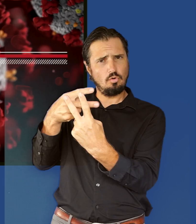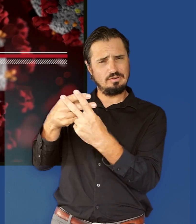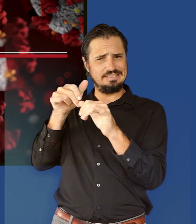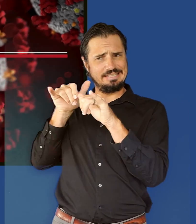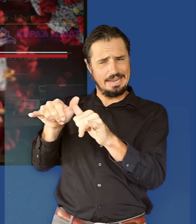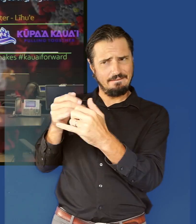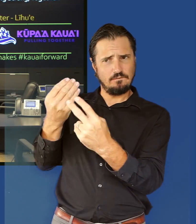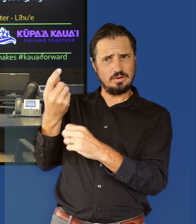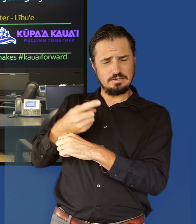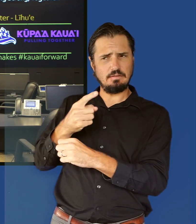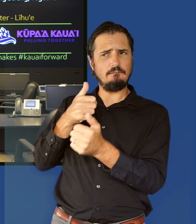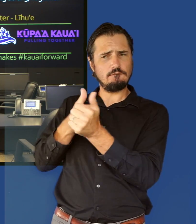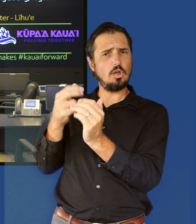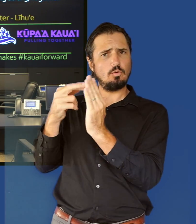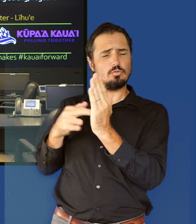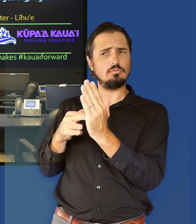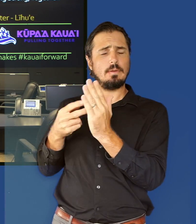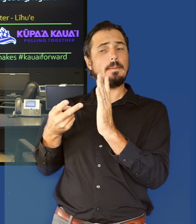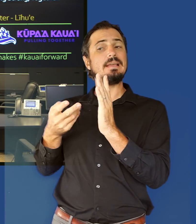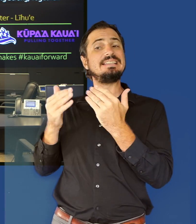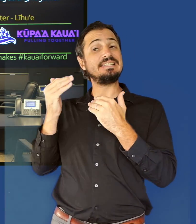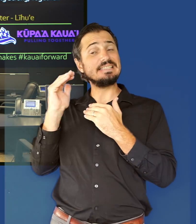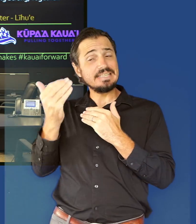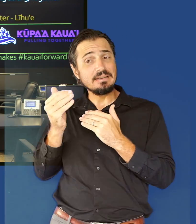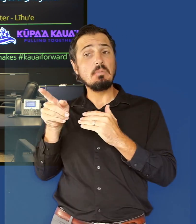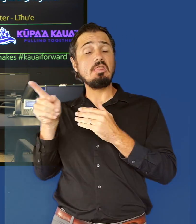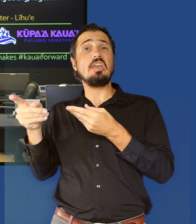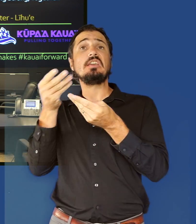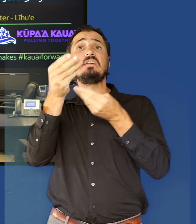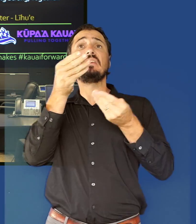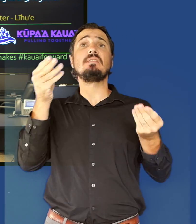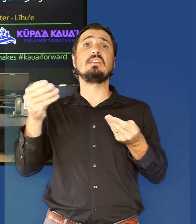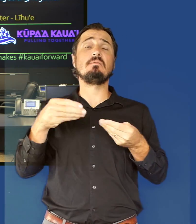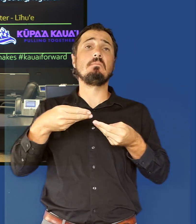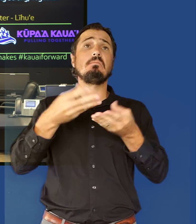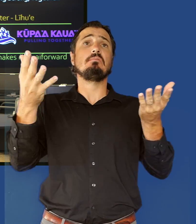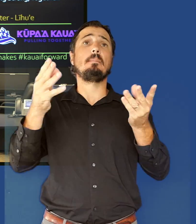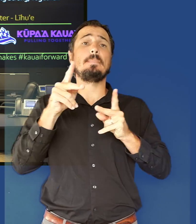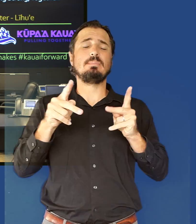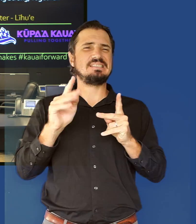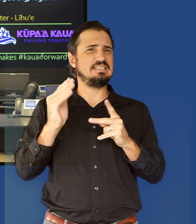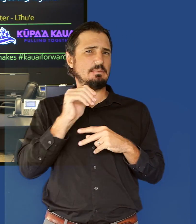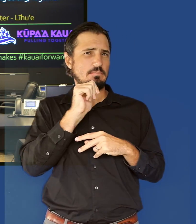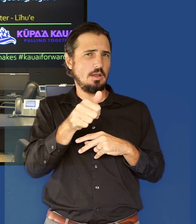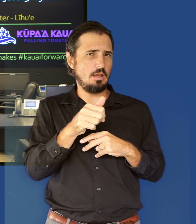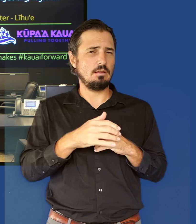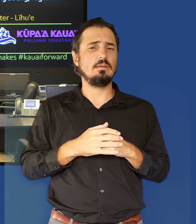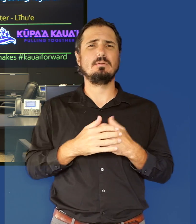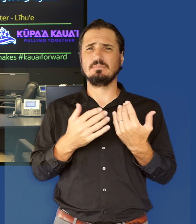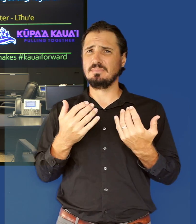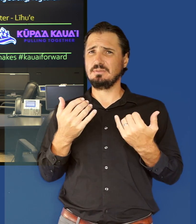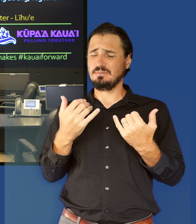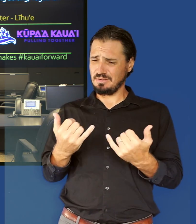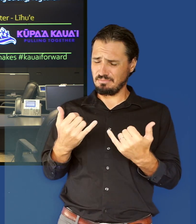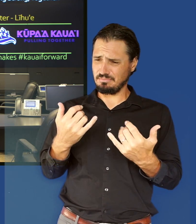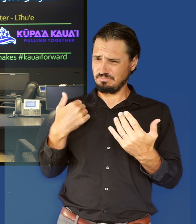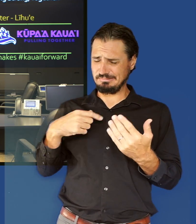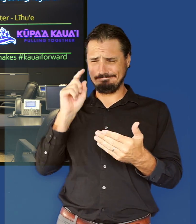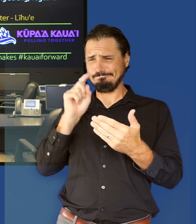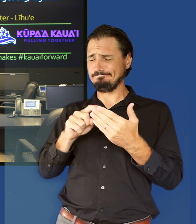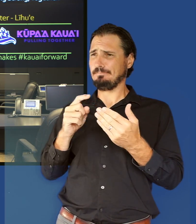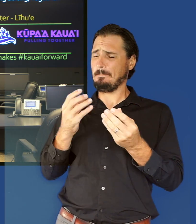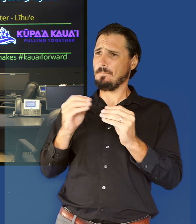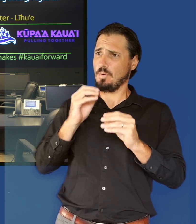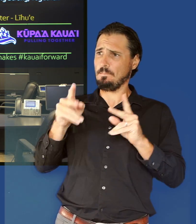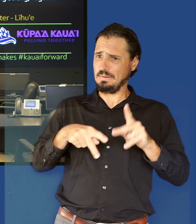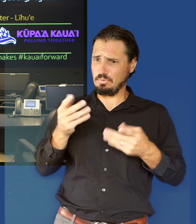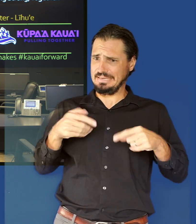These increasing number of cases on our island and across the state has prompted us to take extra precautions to help limit the spread of disease here.